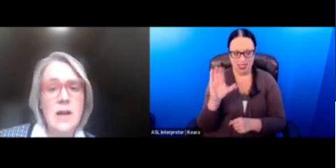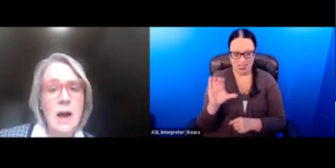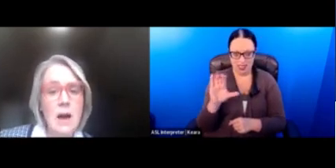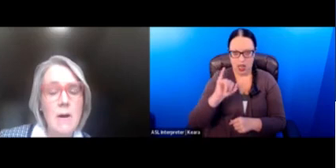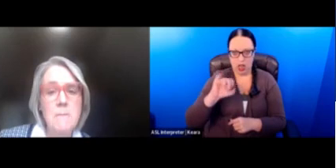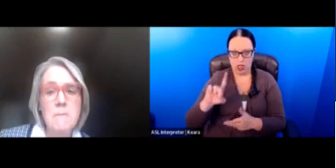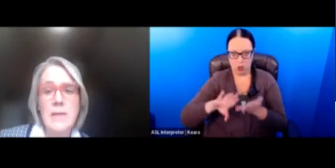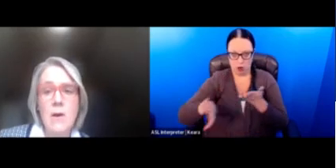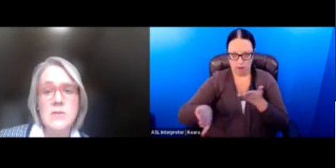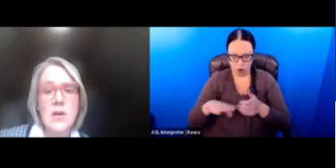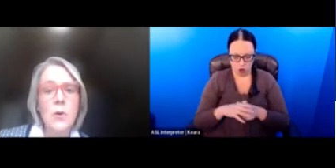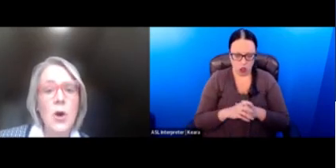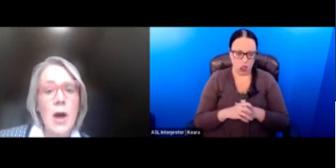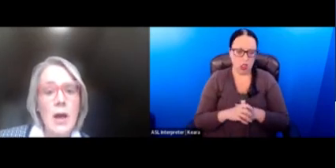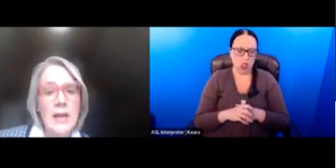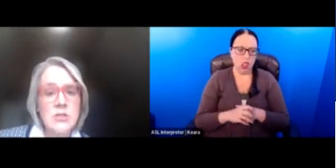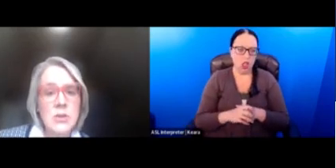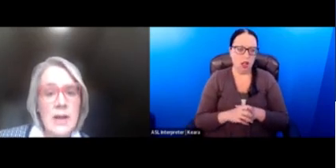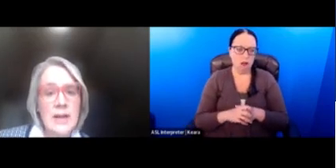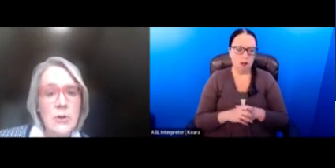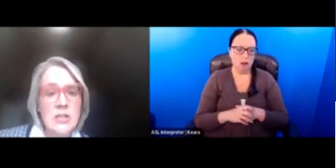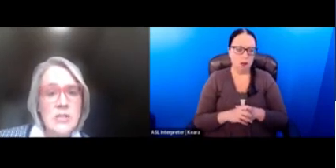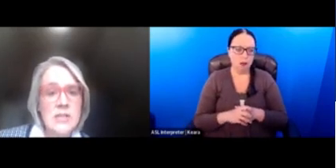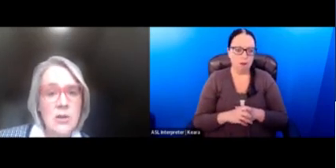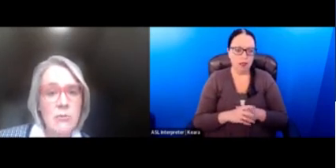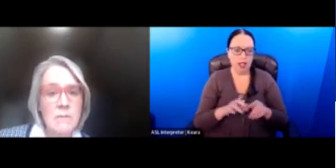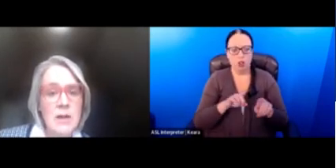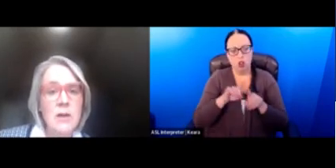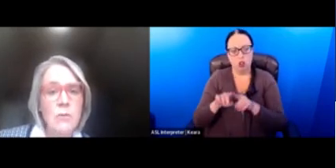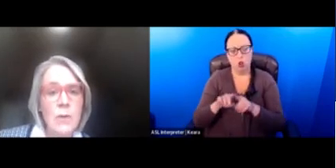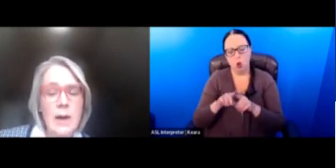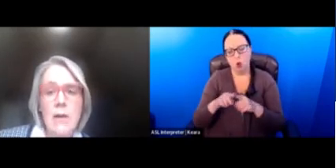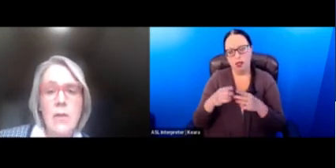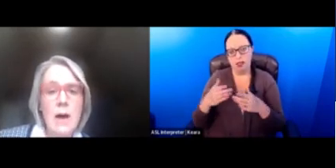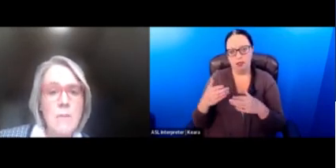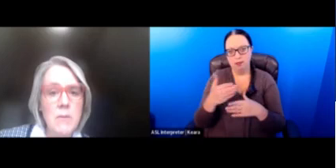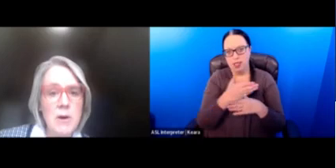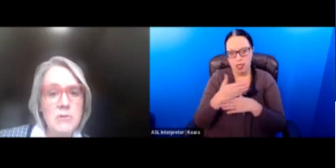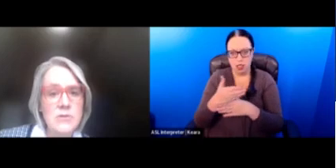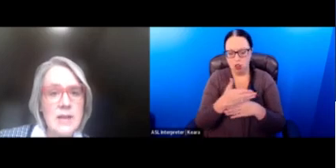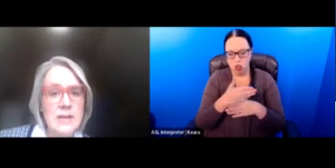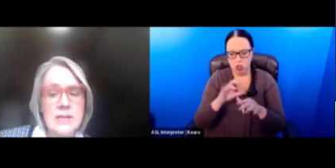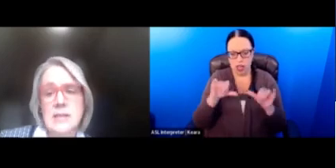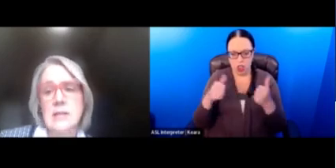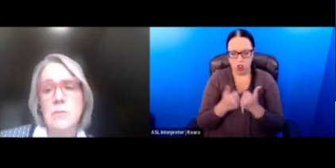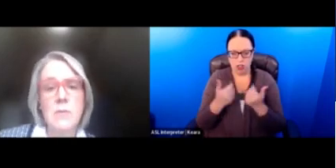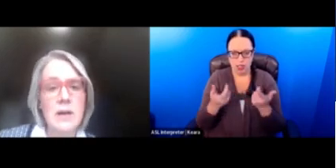Department of intellectual developmental disabilities. So the protocol itself, it really